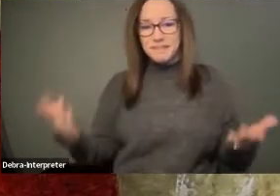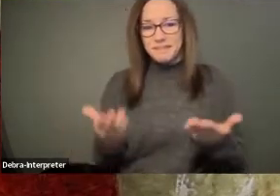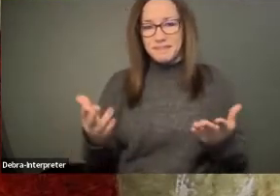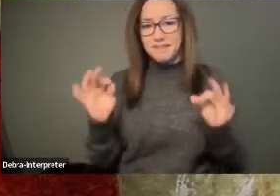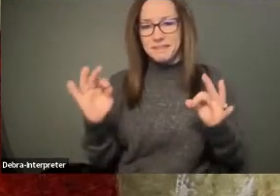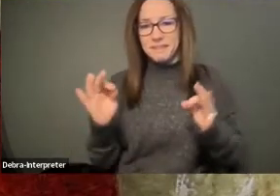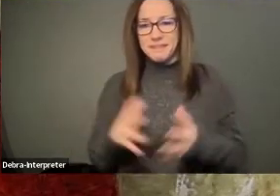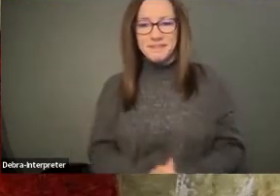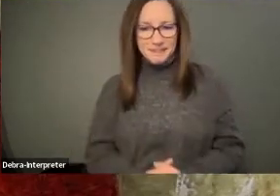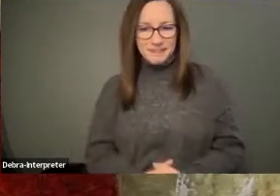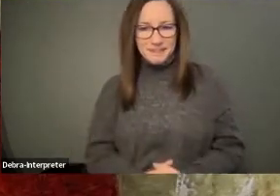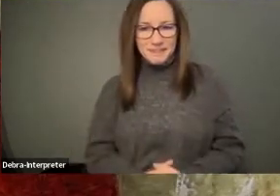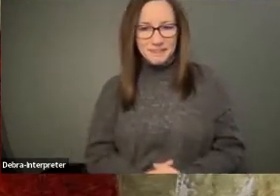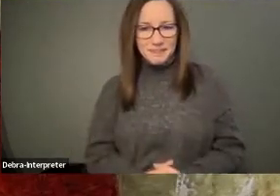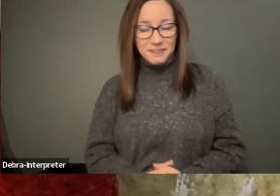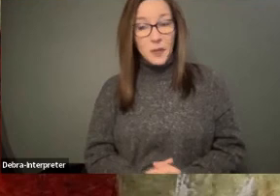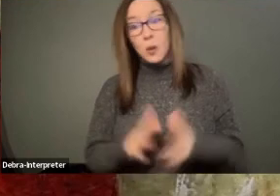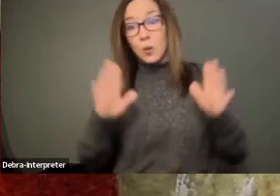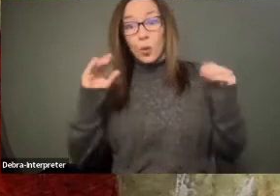you can pop back on.